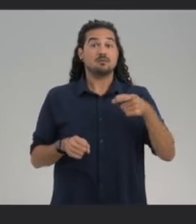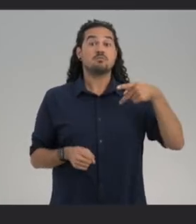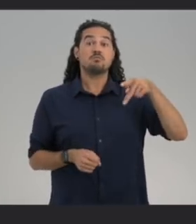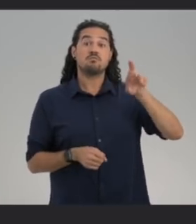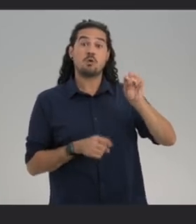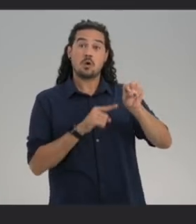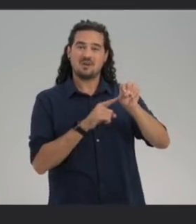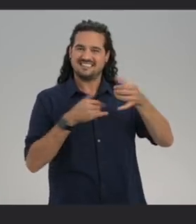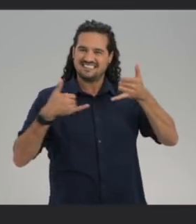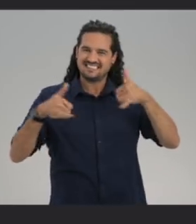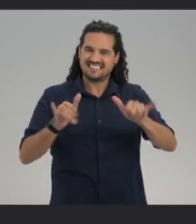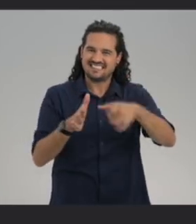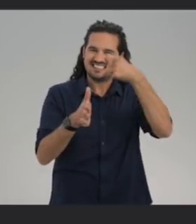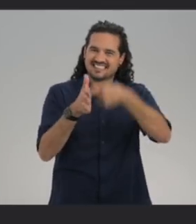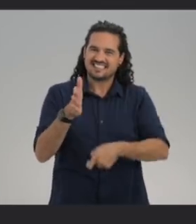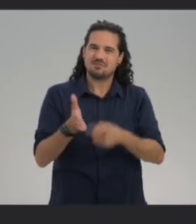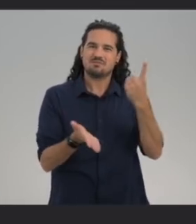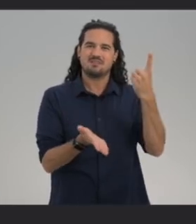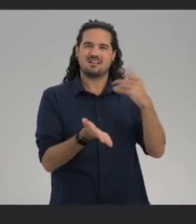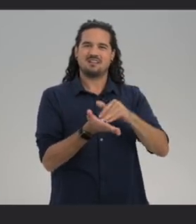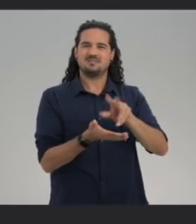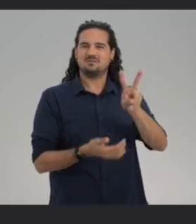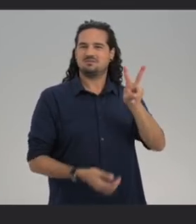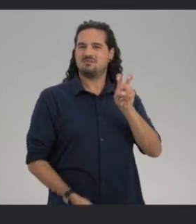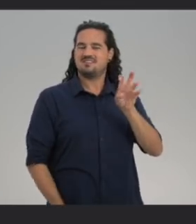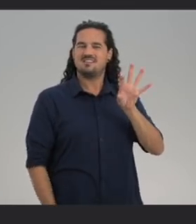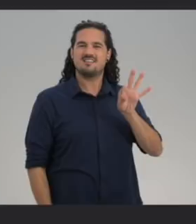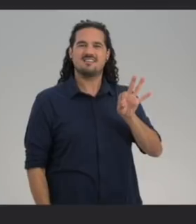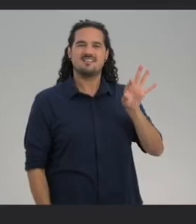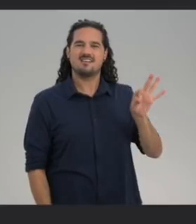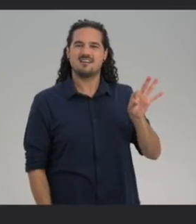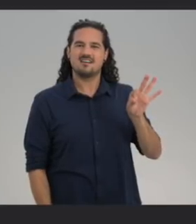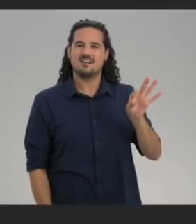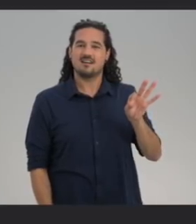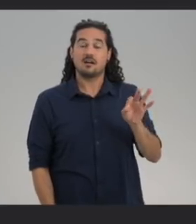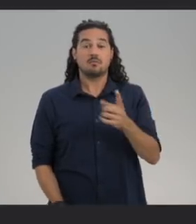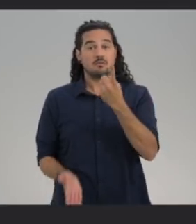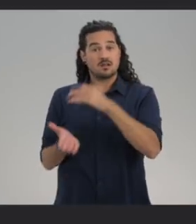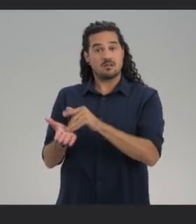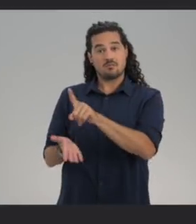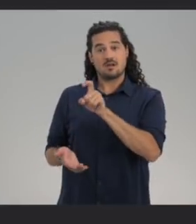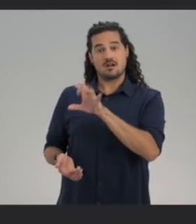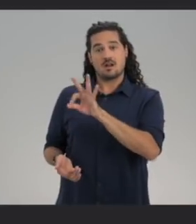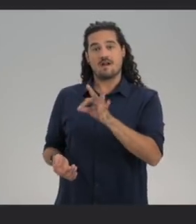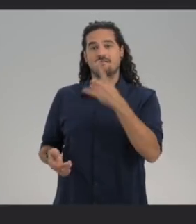the new Pro is still just $1299. And just $1199 for education.